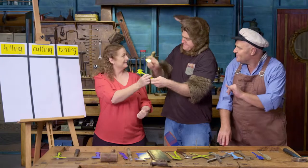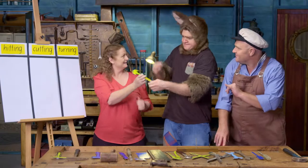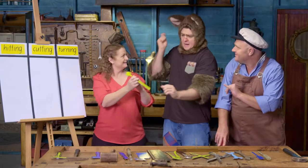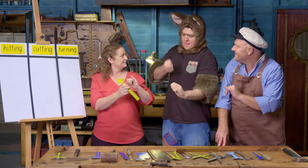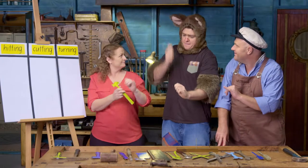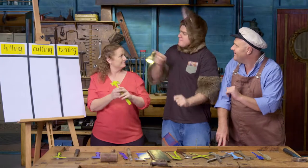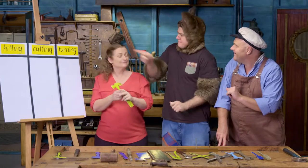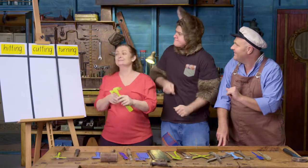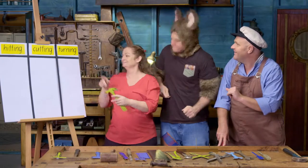This one's for hitting.